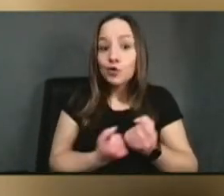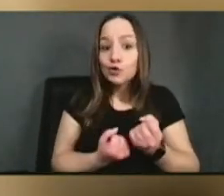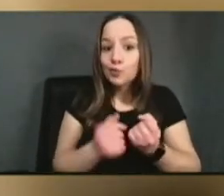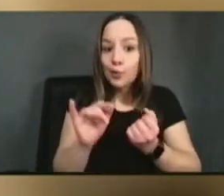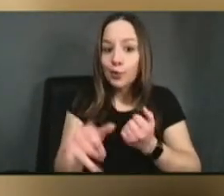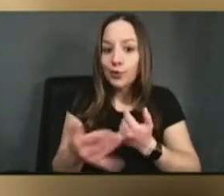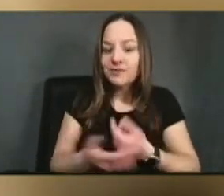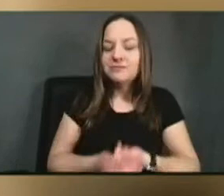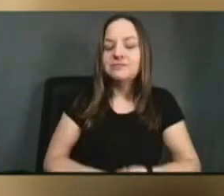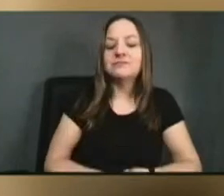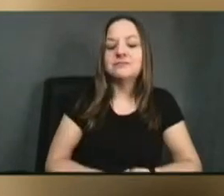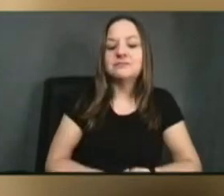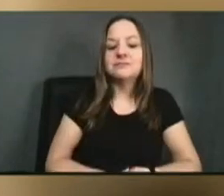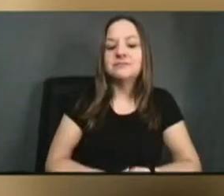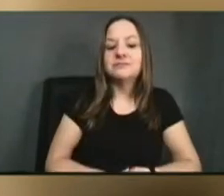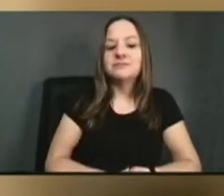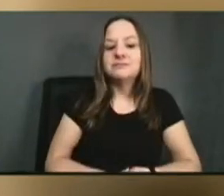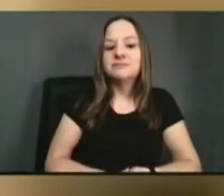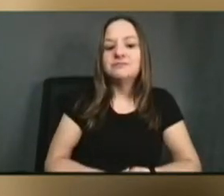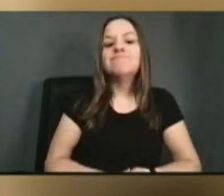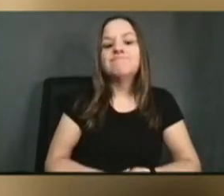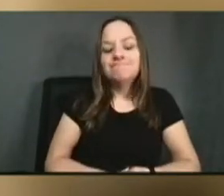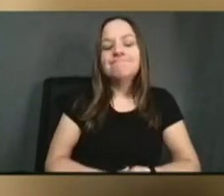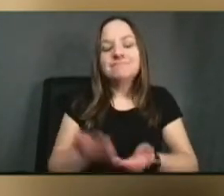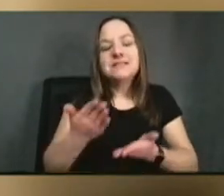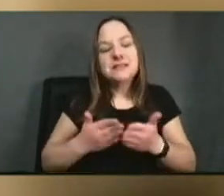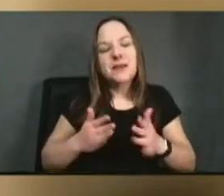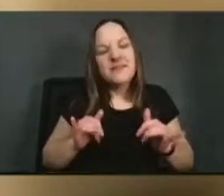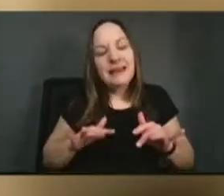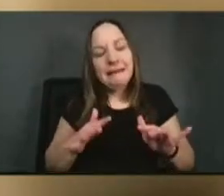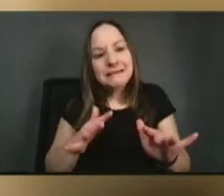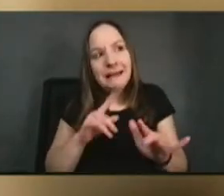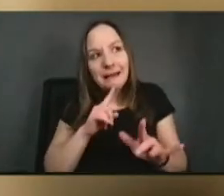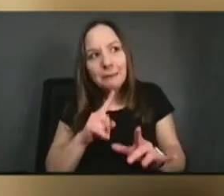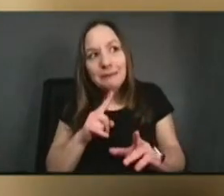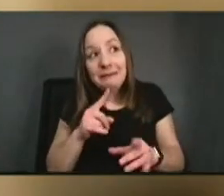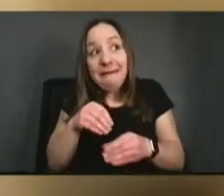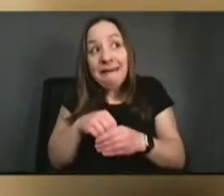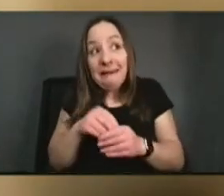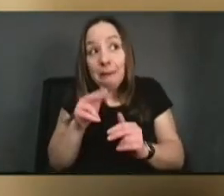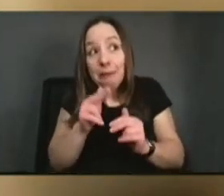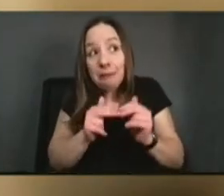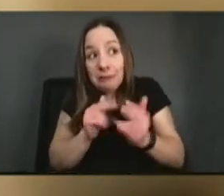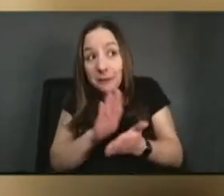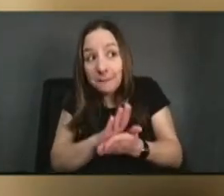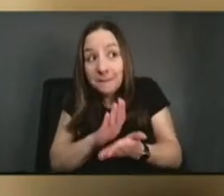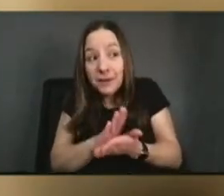can further support that, Um if there's some of the anxiety